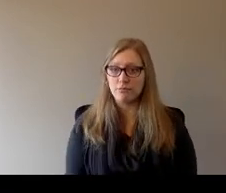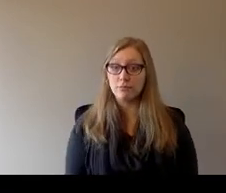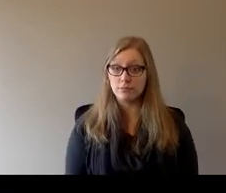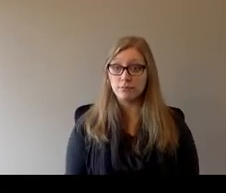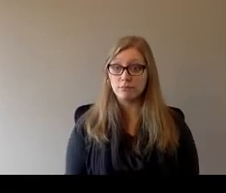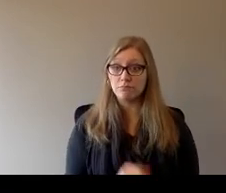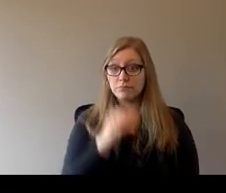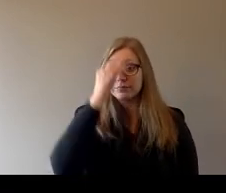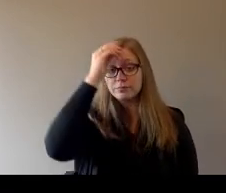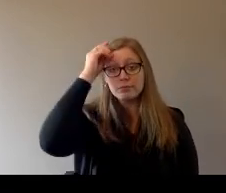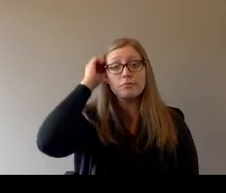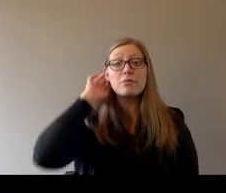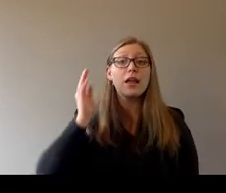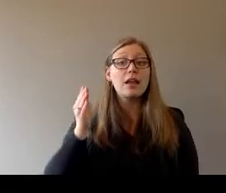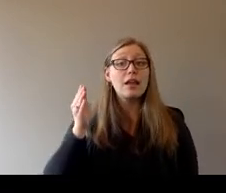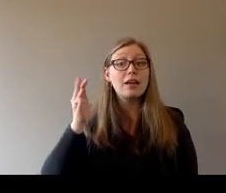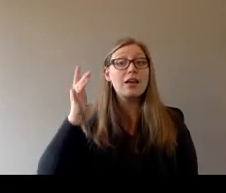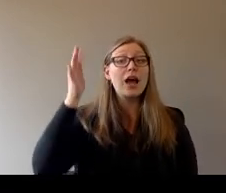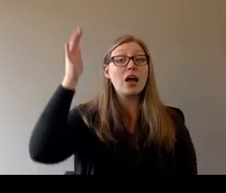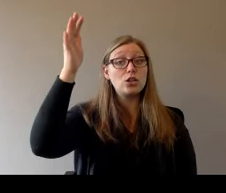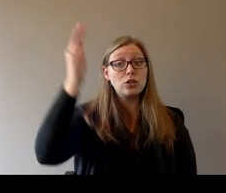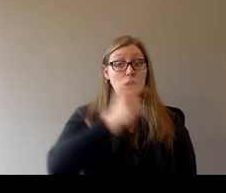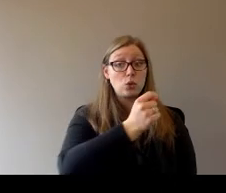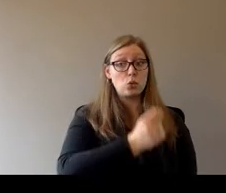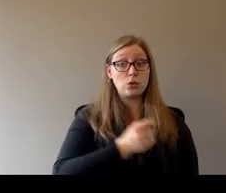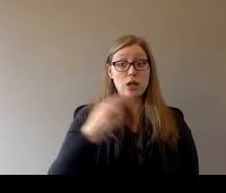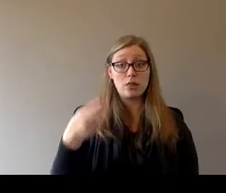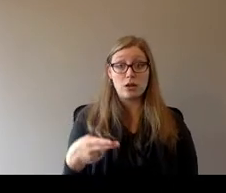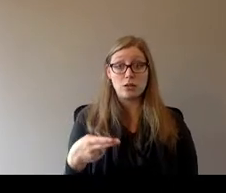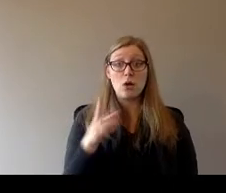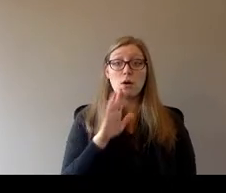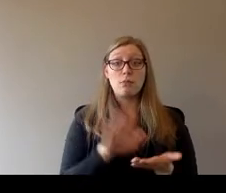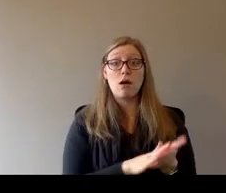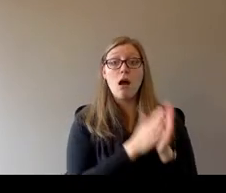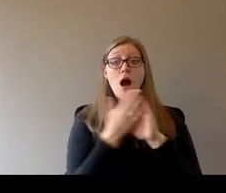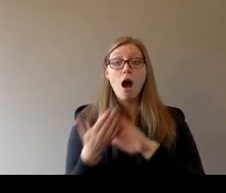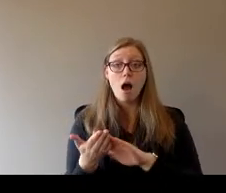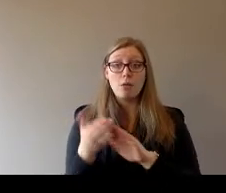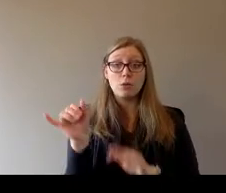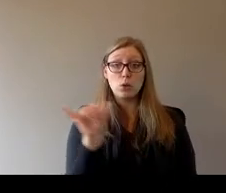Now eventually, Tuesdays and Thursdays are also going to be, I'm going to have a sign-up